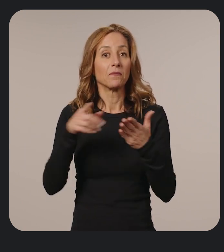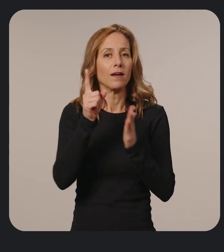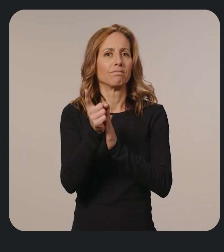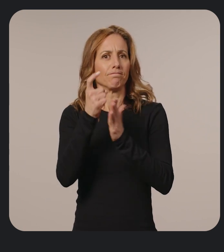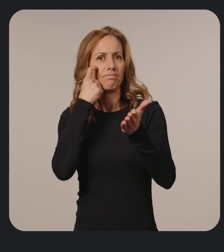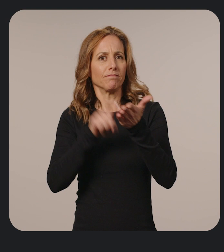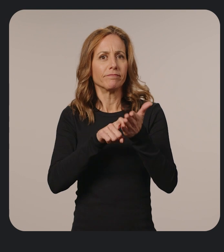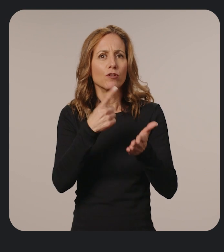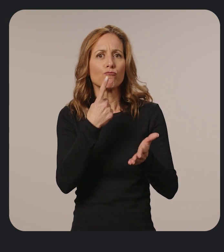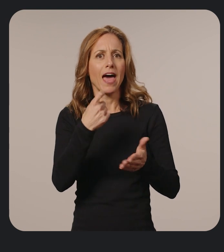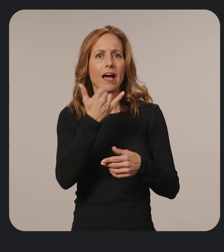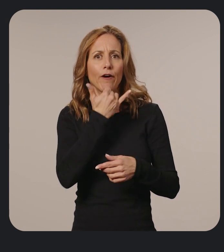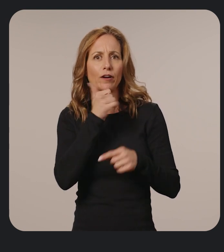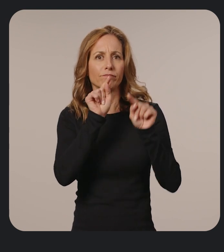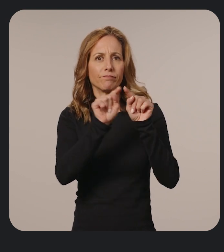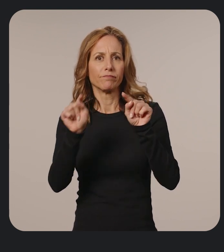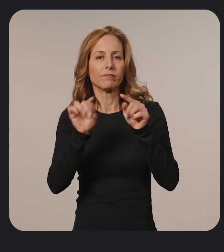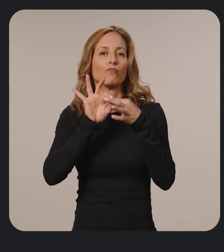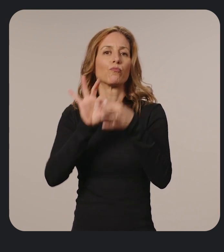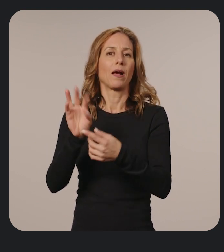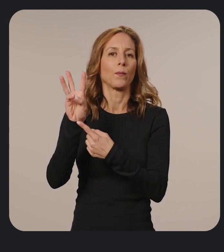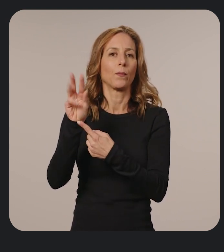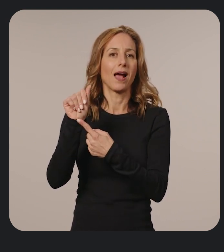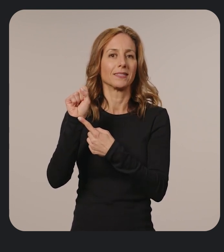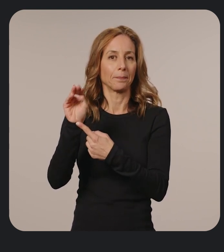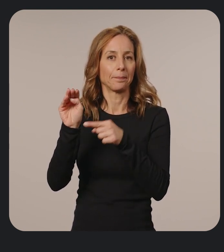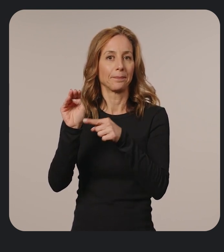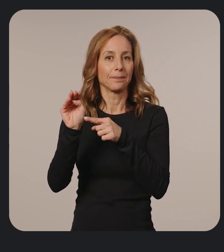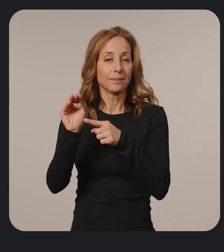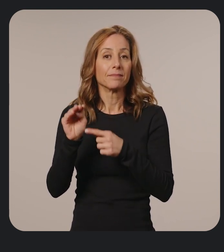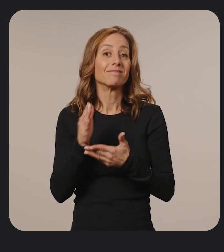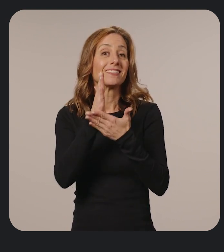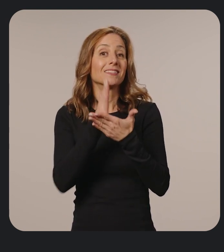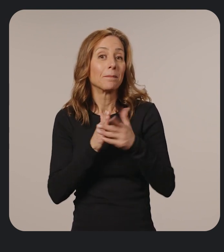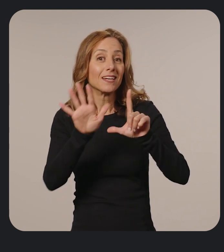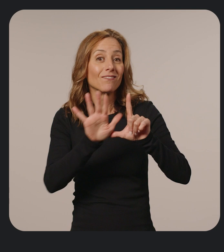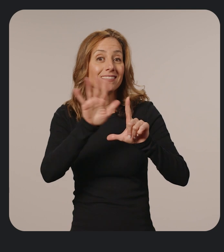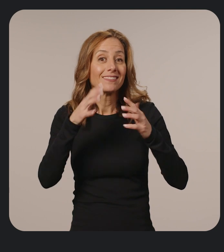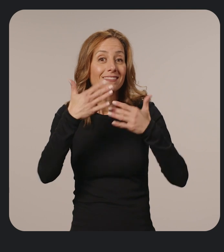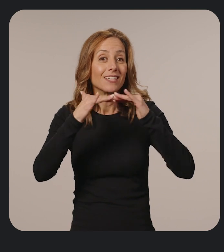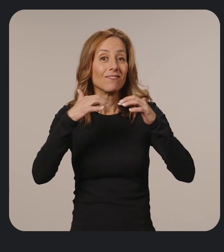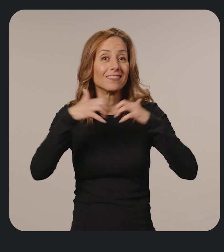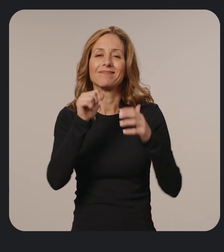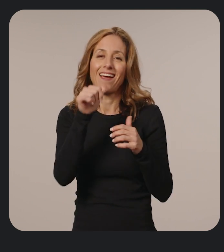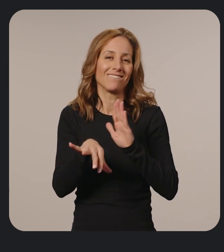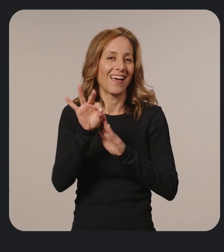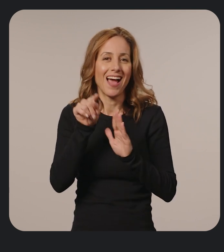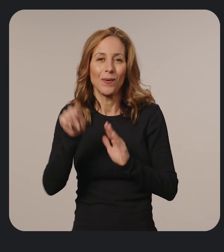And some of you all will immediately notice two red errors there, right? I've got two errors here relating to Wasm and some interfaces that aren't found.